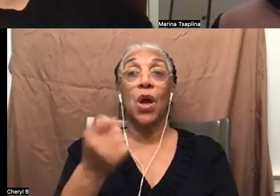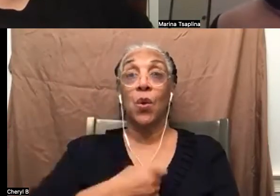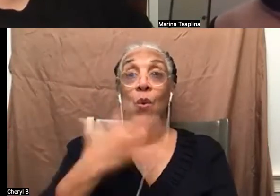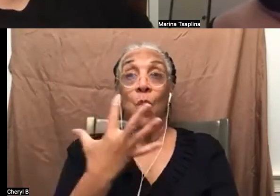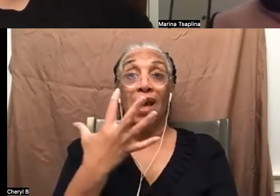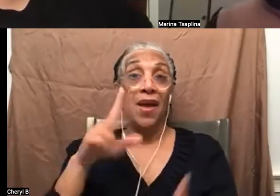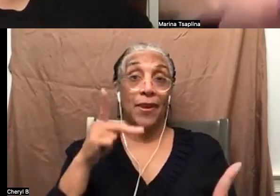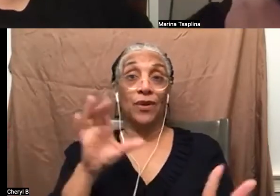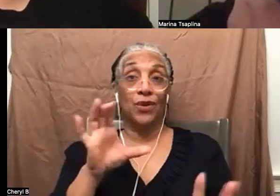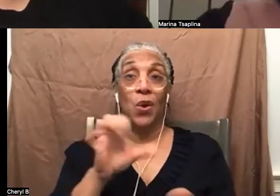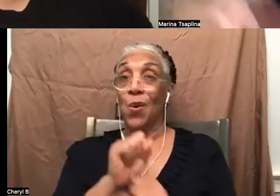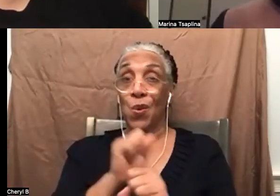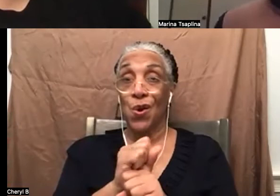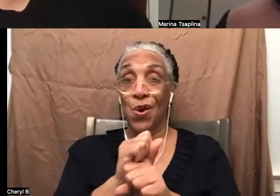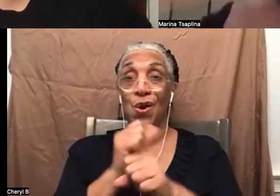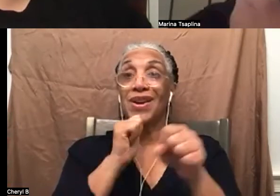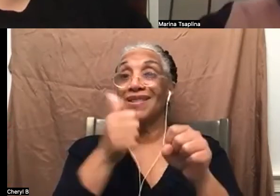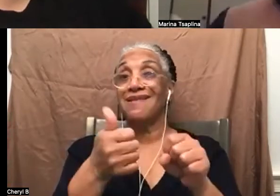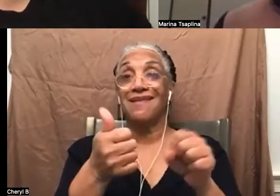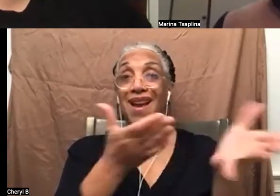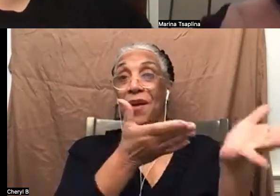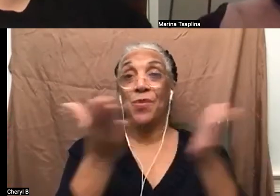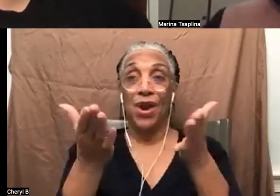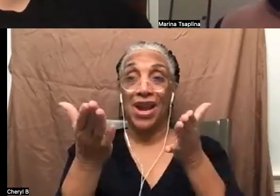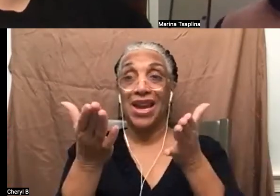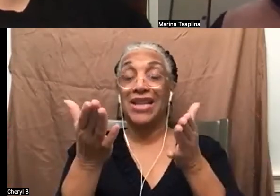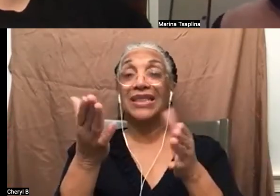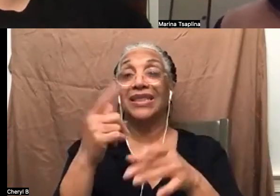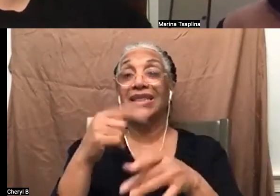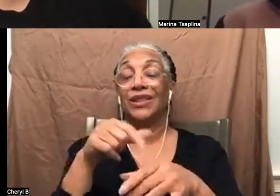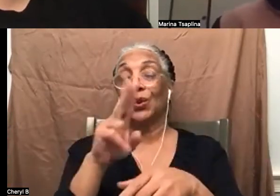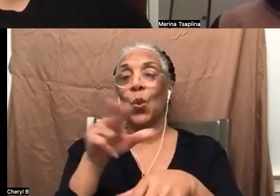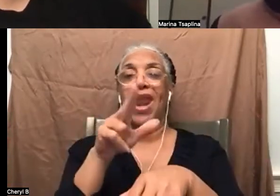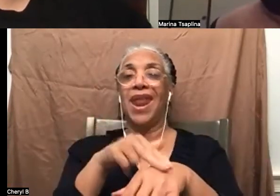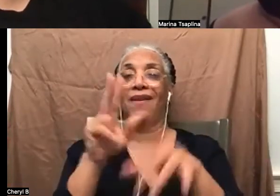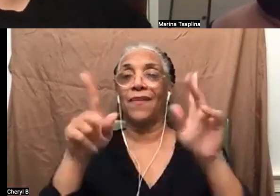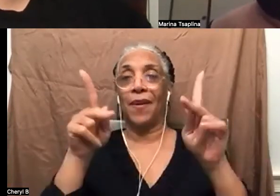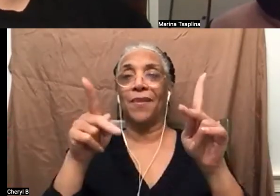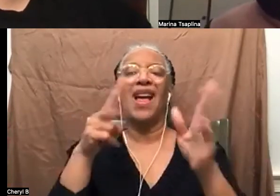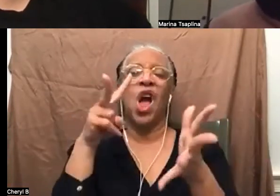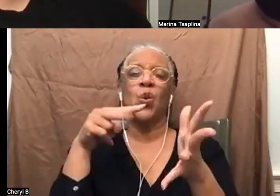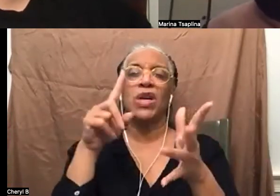and not bringing it to native folks. I will read Scarlett's question.